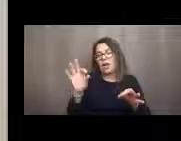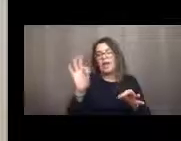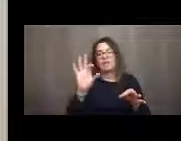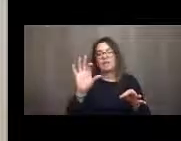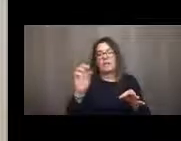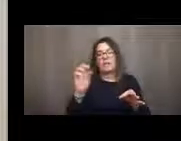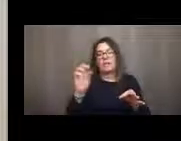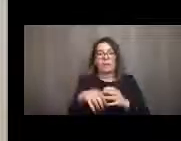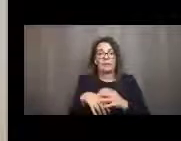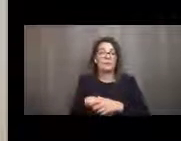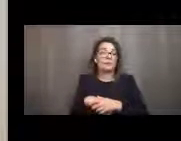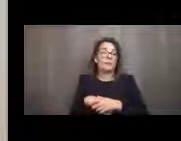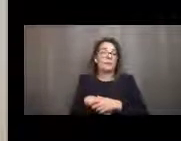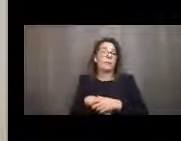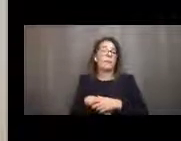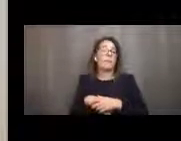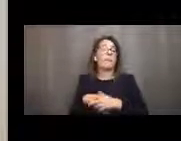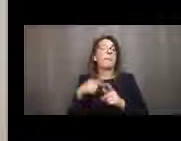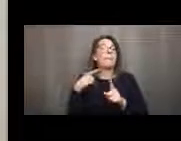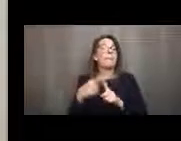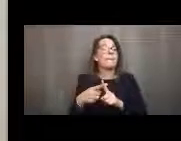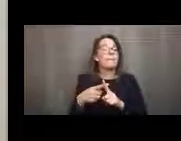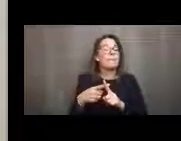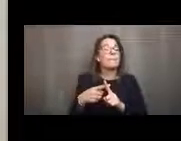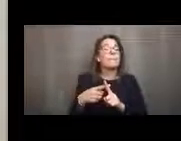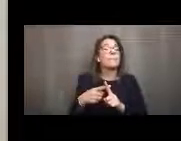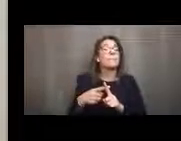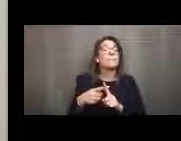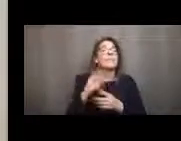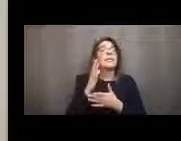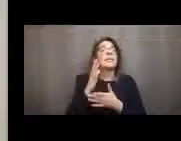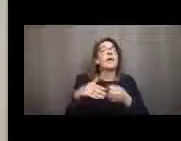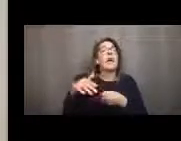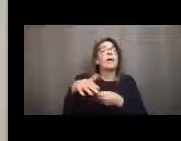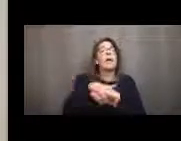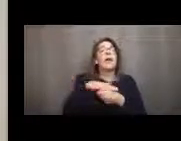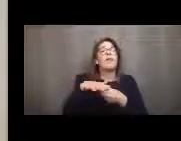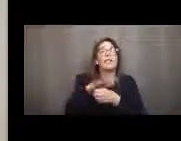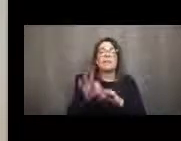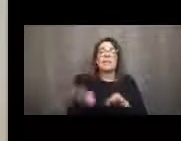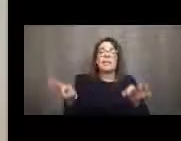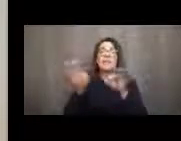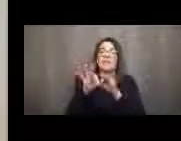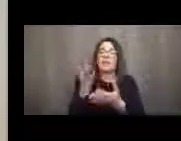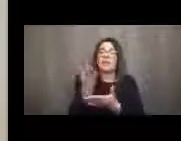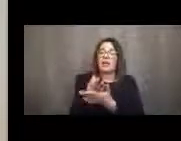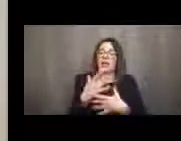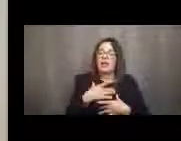I also wanted to point out some areas within the Significant Financial Interests disclosure requirements